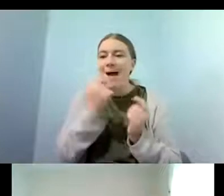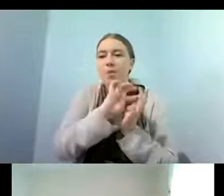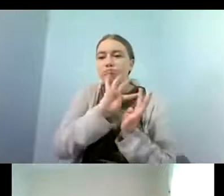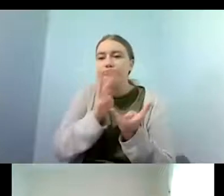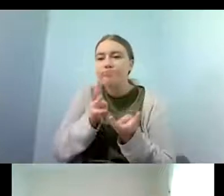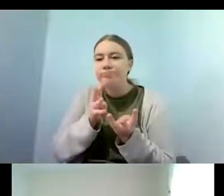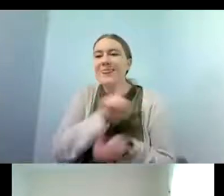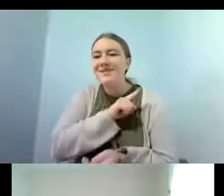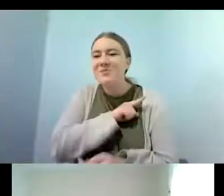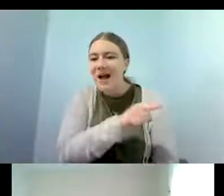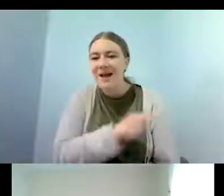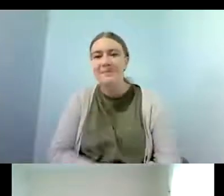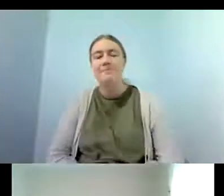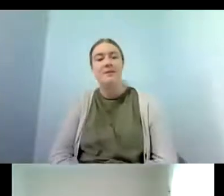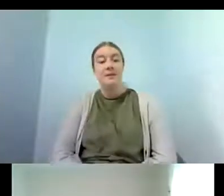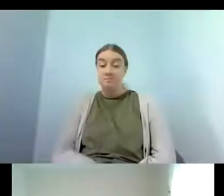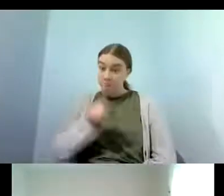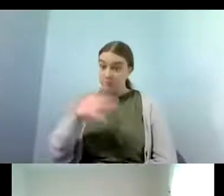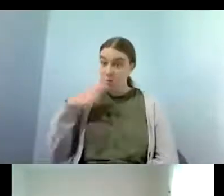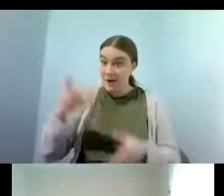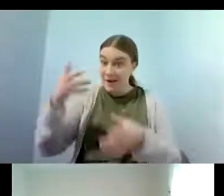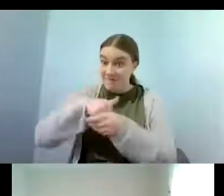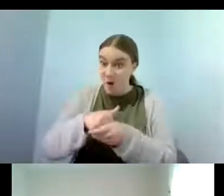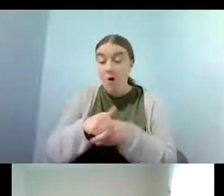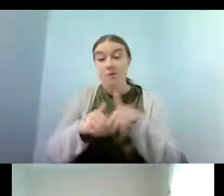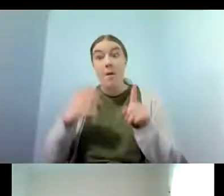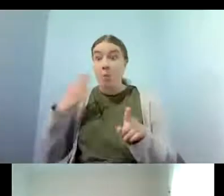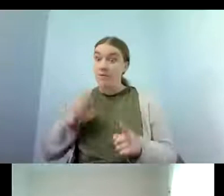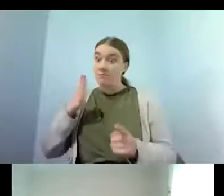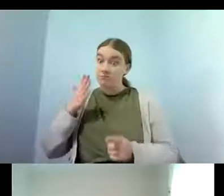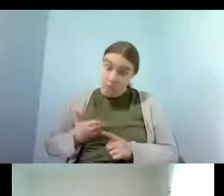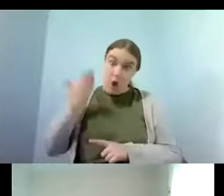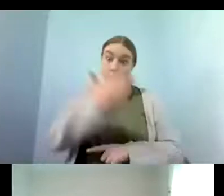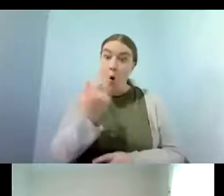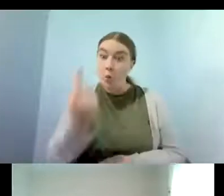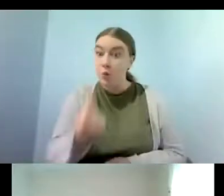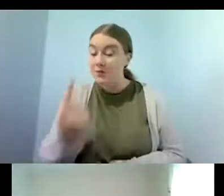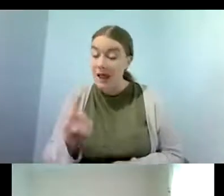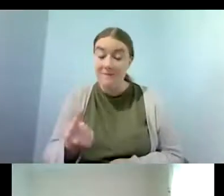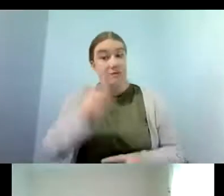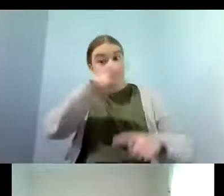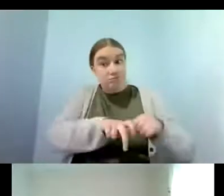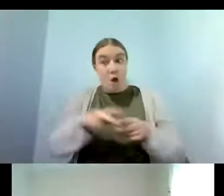and so if you wanted to get involved but in the field and uh face-to-face then we do need